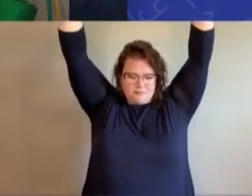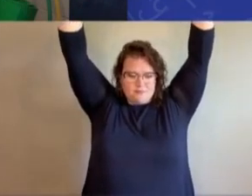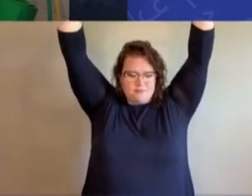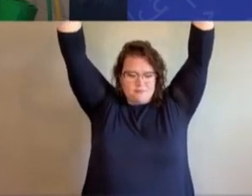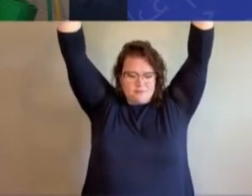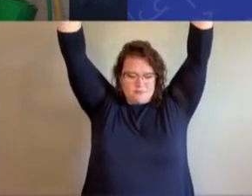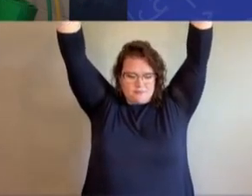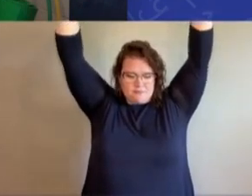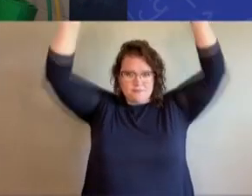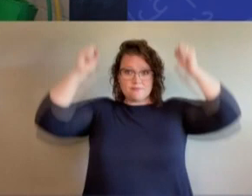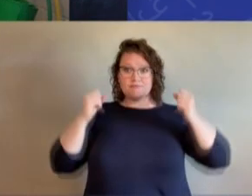Hold for